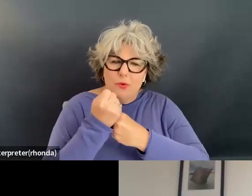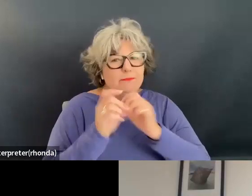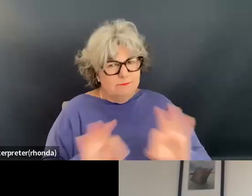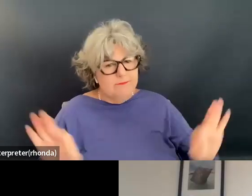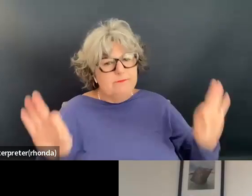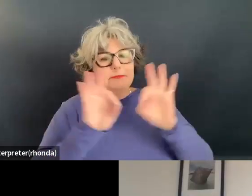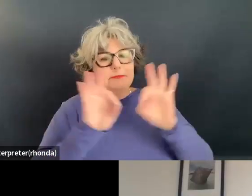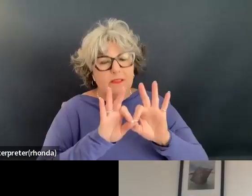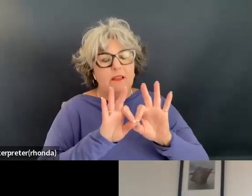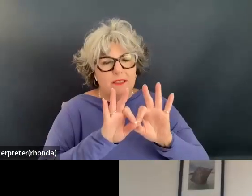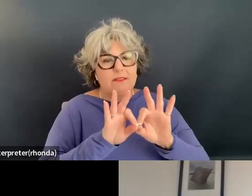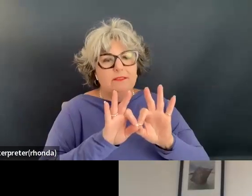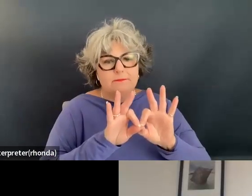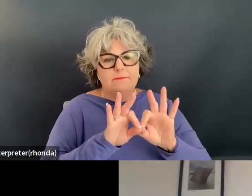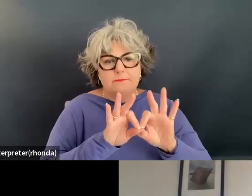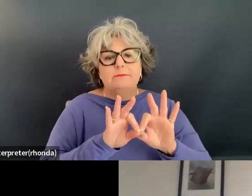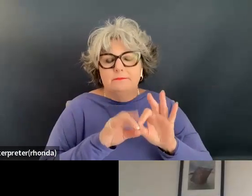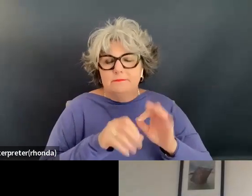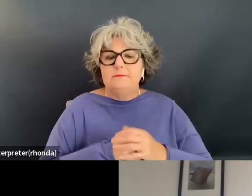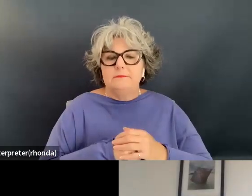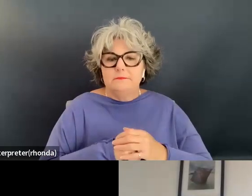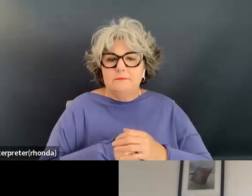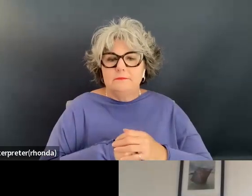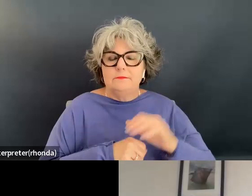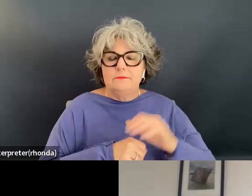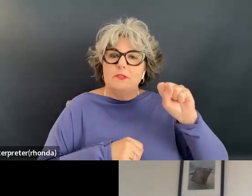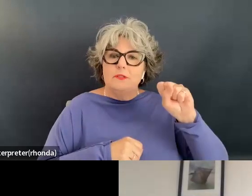to the sexual assault victims.